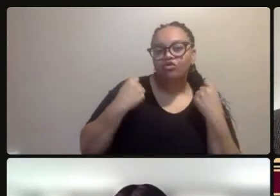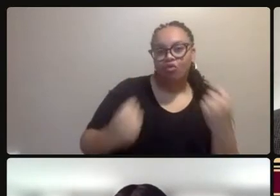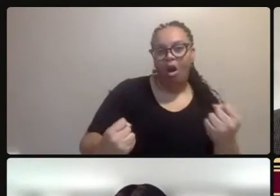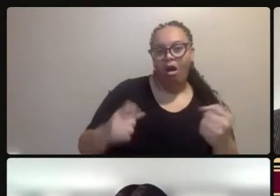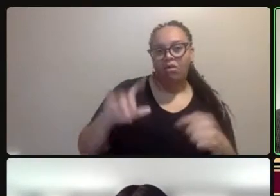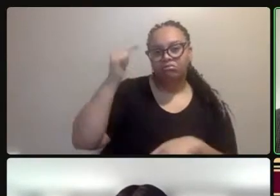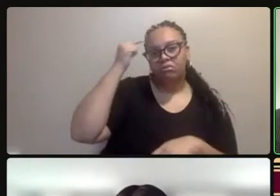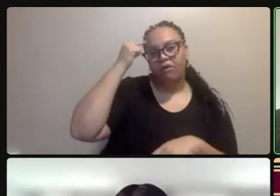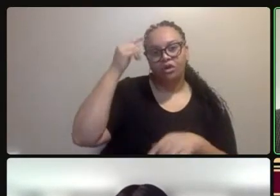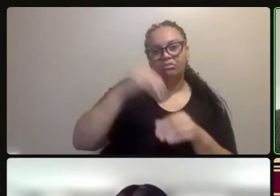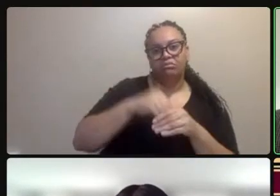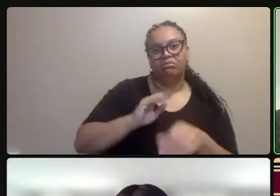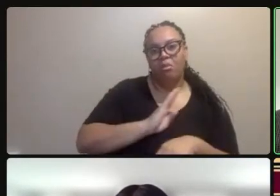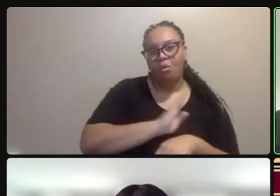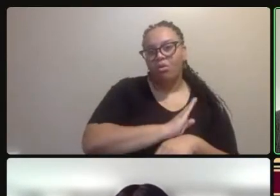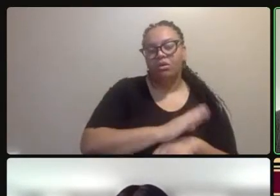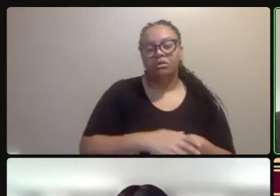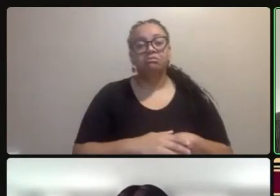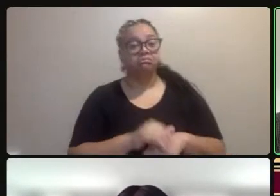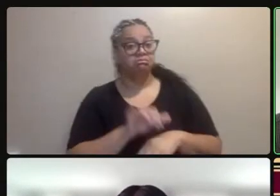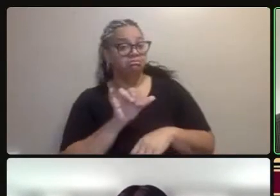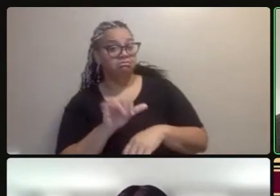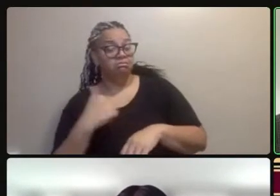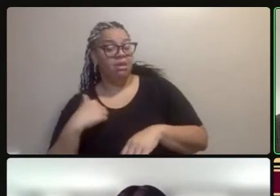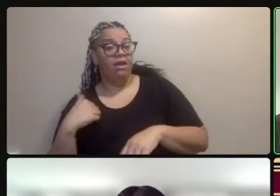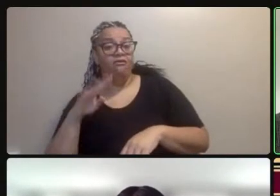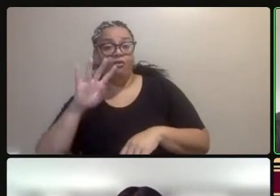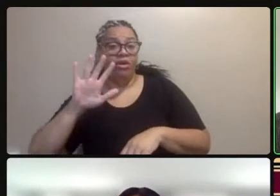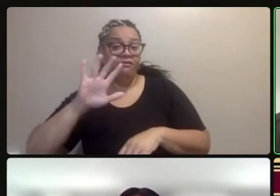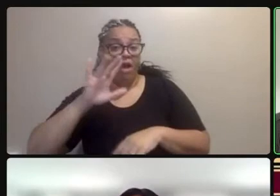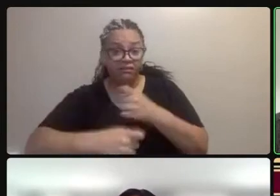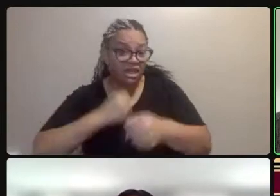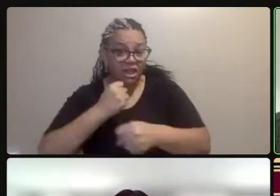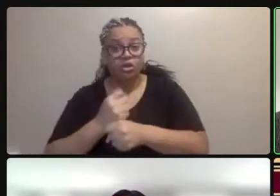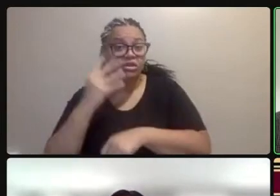YOUR LEADERSHIP REPORT EXPERIENCE PREVIOUSLY.